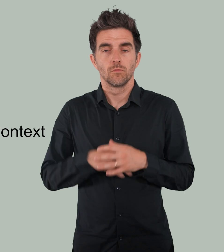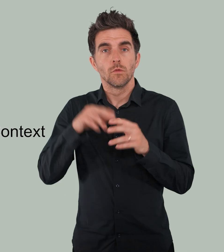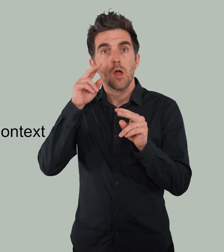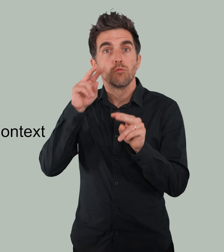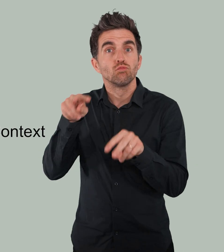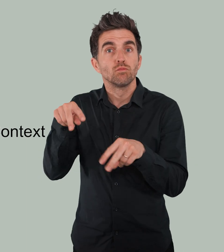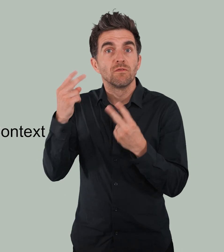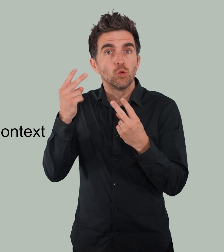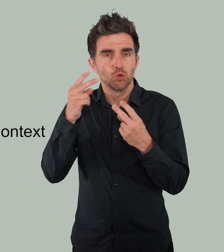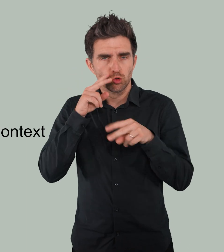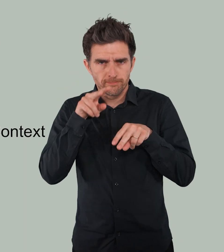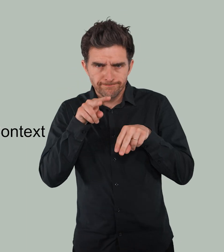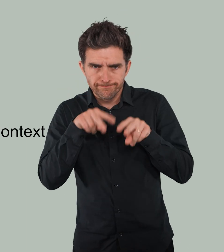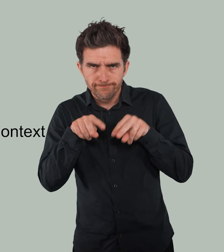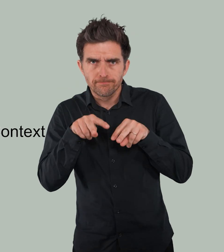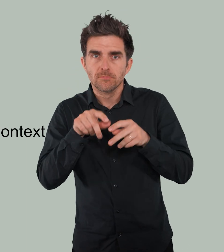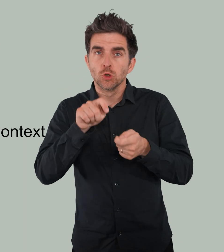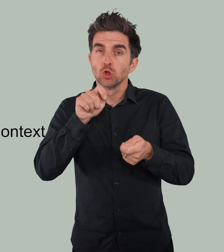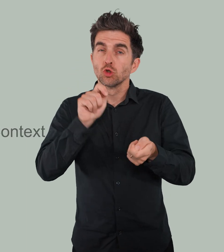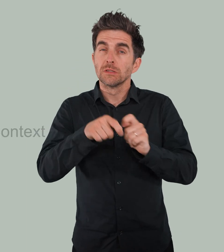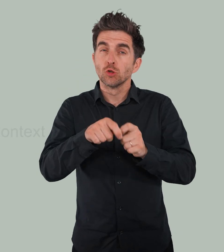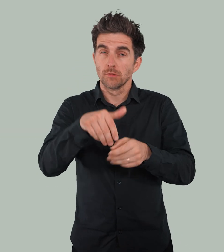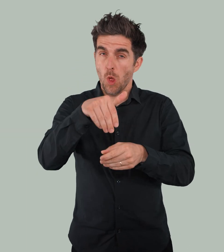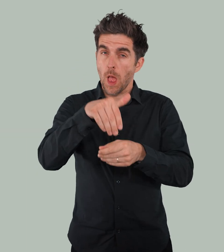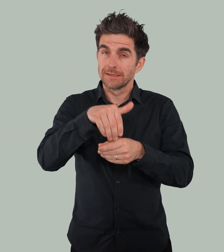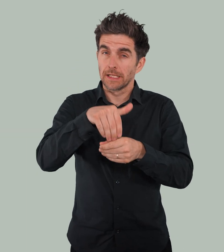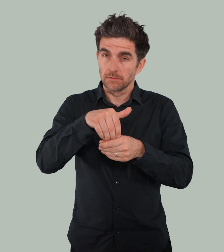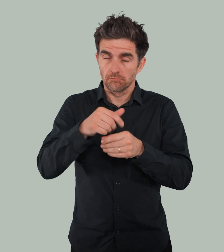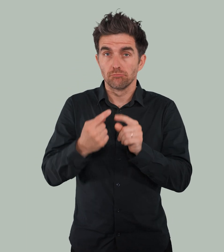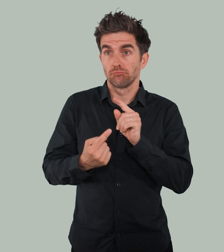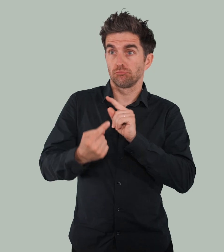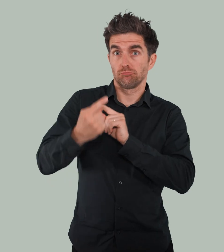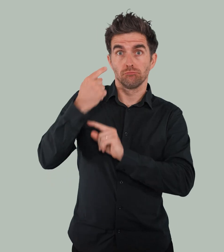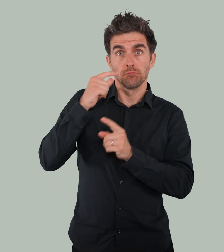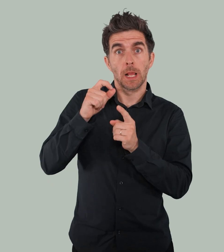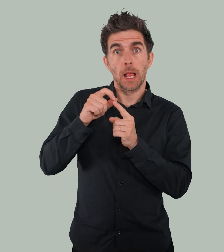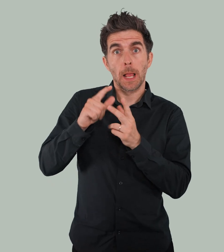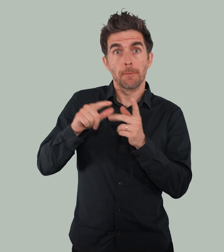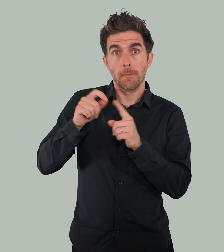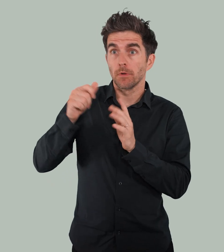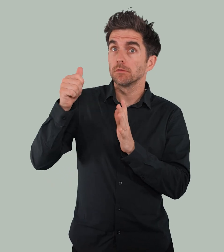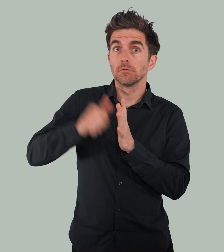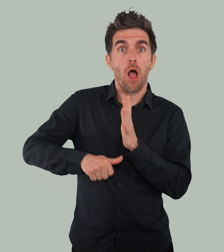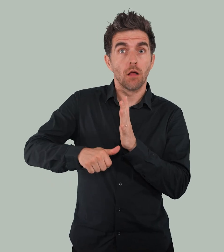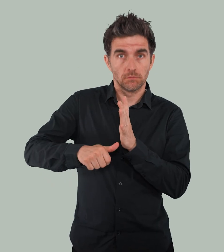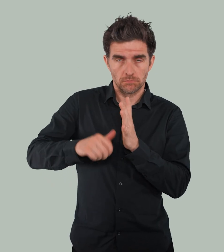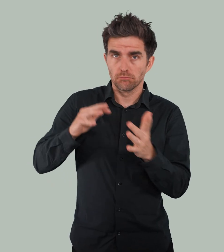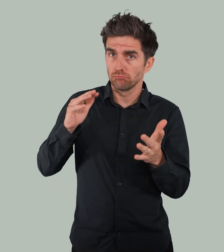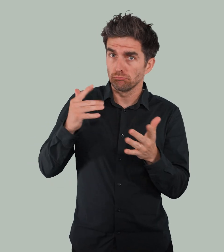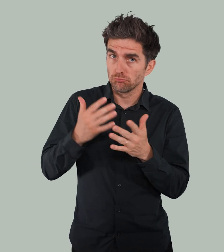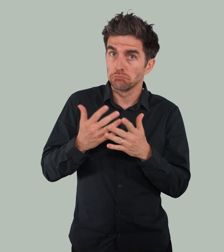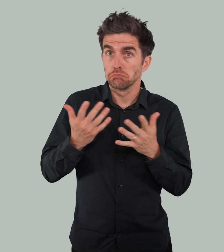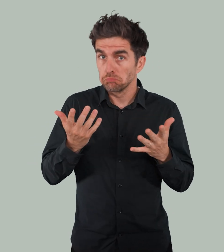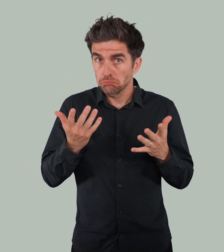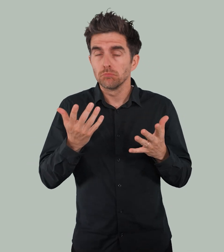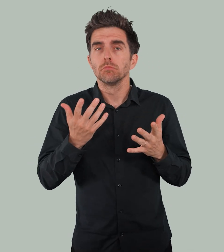62. The Review is examining the changing context since PIP was introduced,